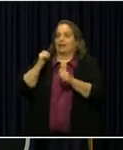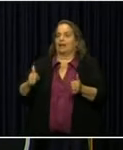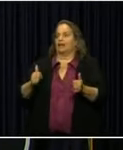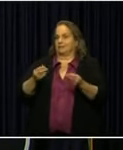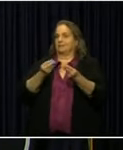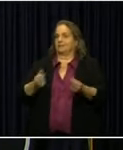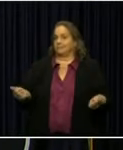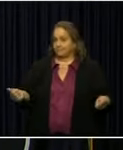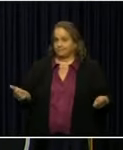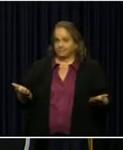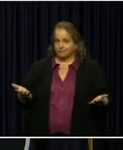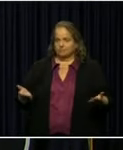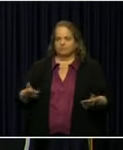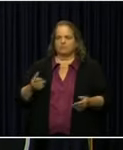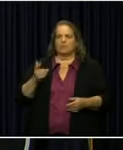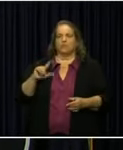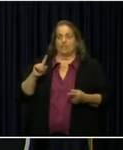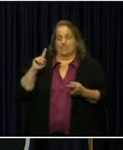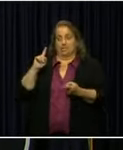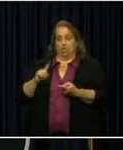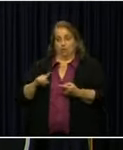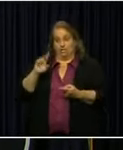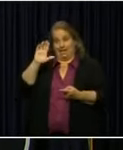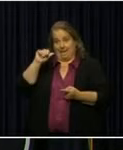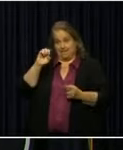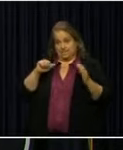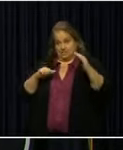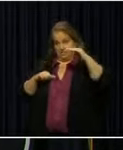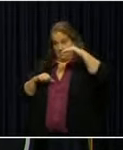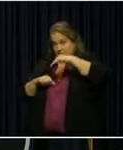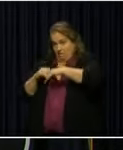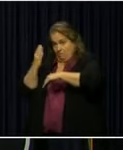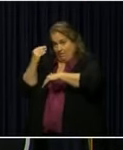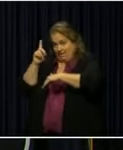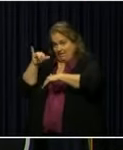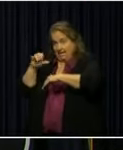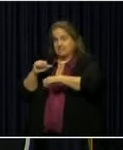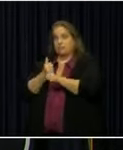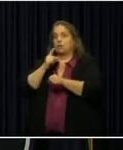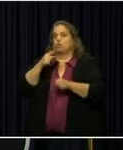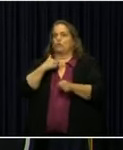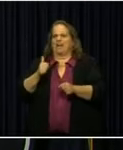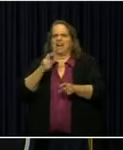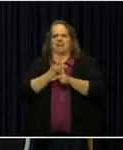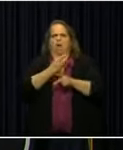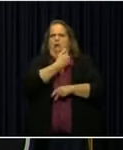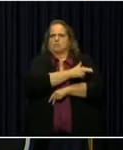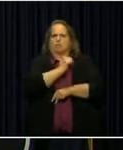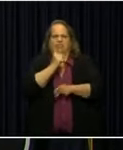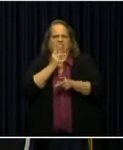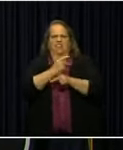IN THE ICUs. WE HAVE TO BE ABLE TO PROTECT THOSE IN OUR SENIOR LIVING